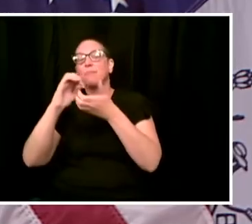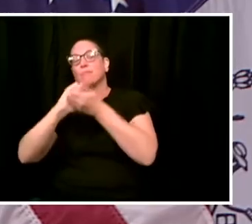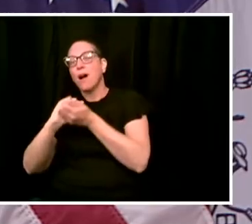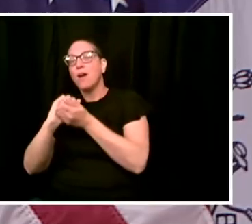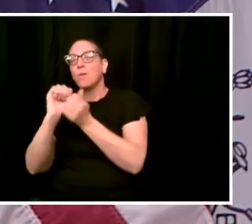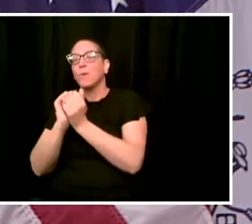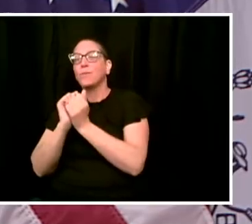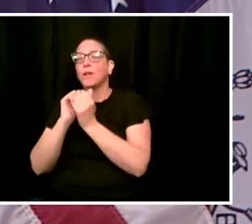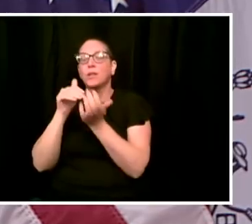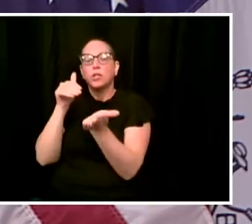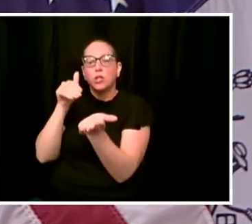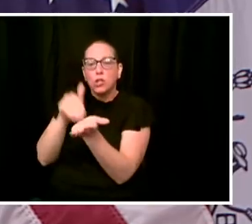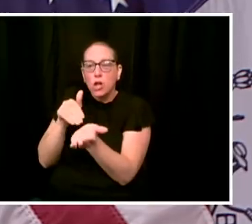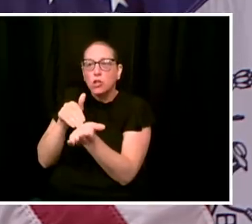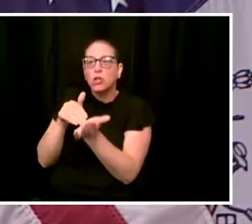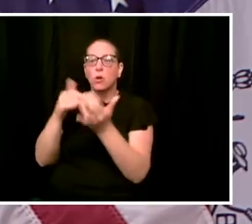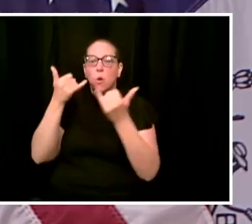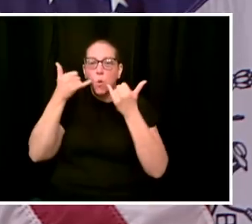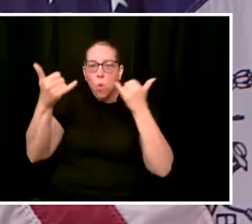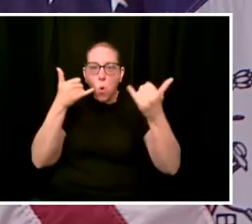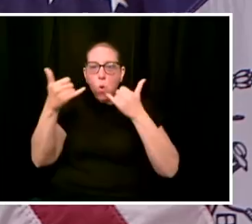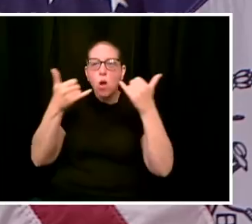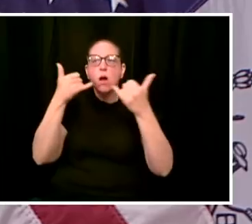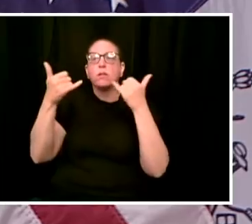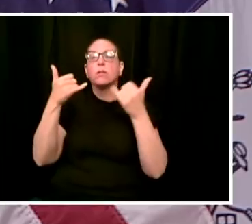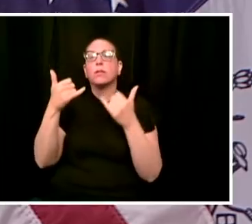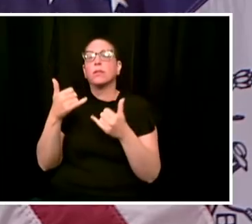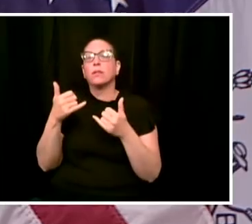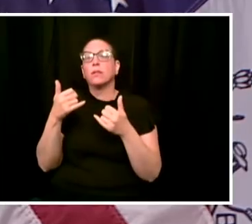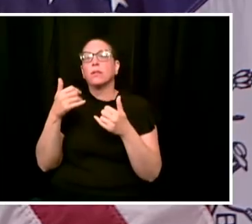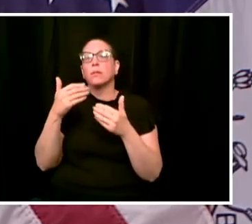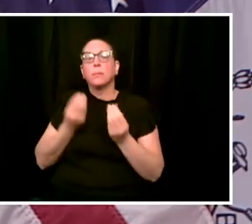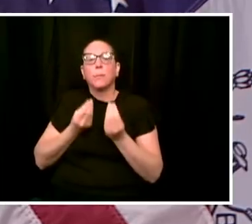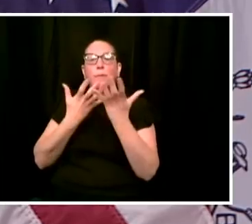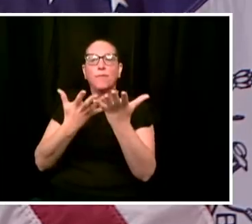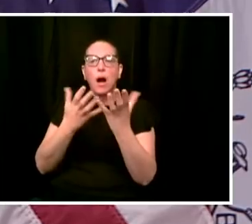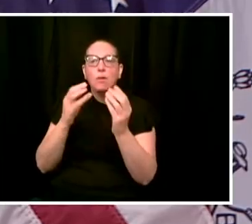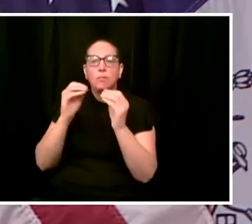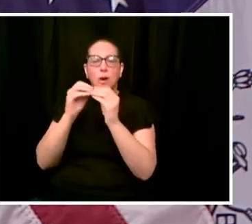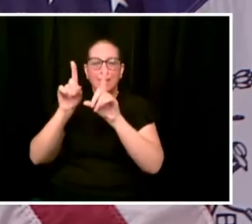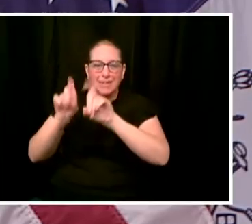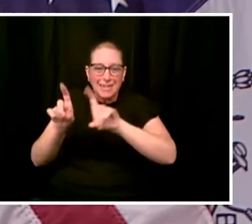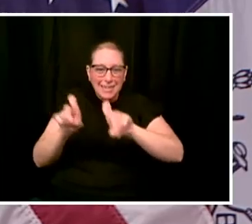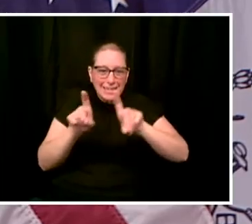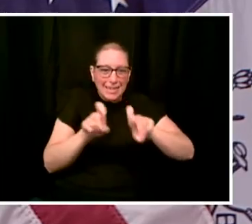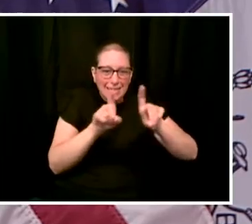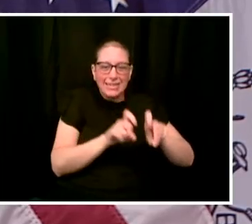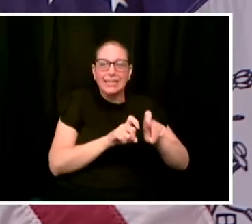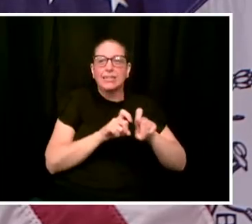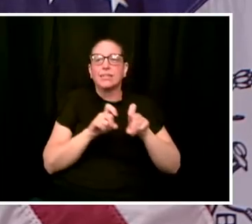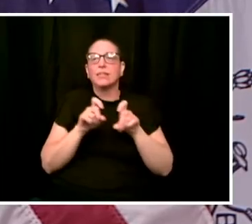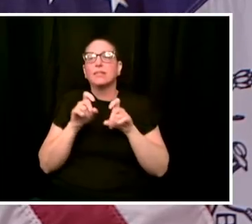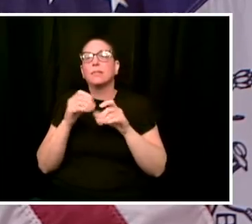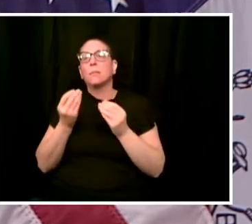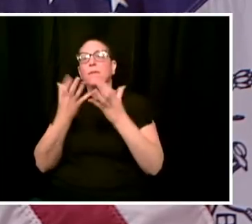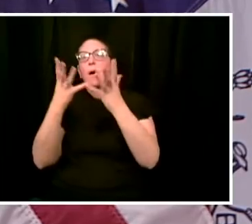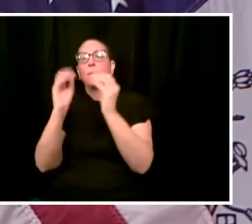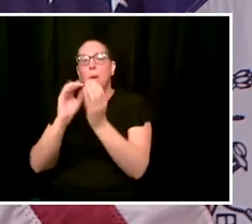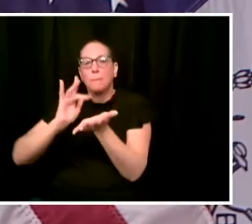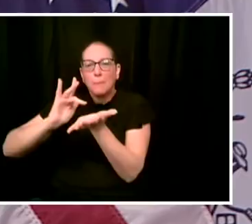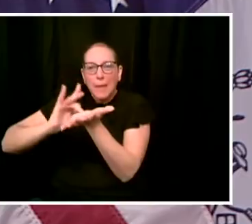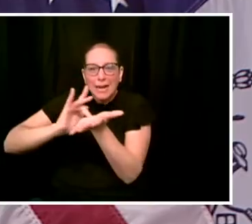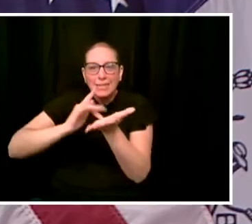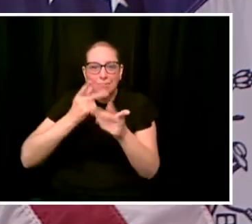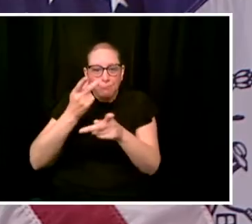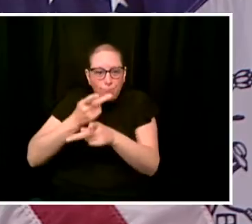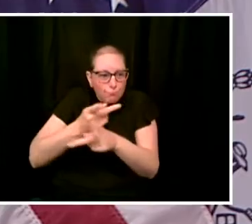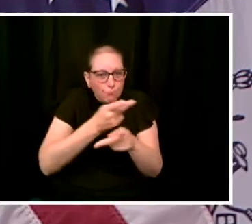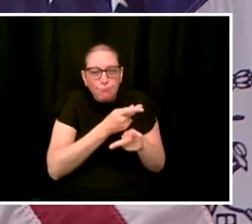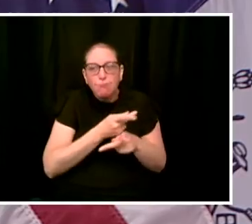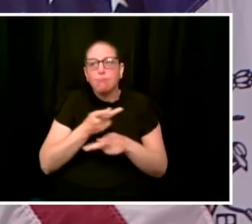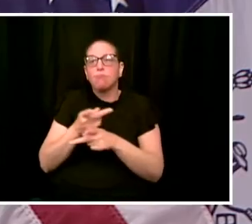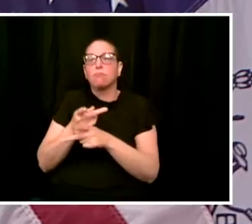ABOUT.